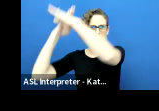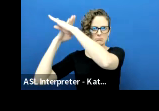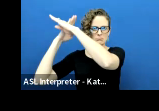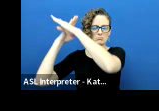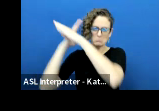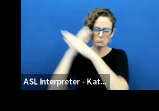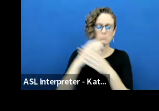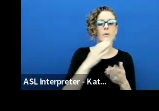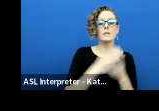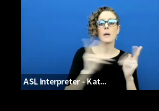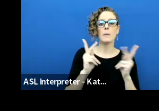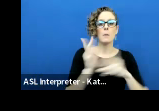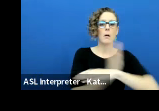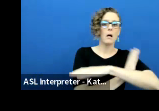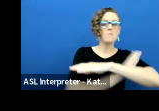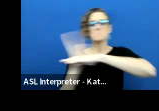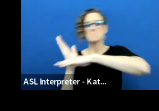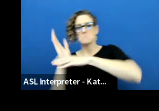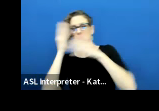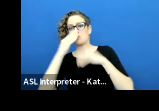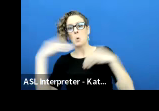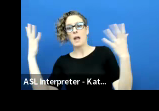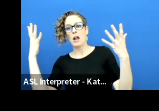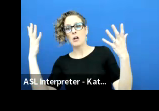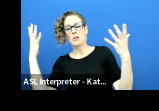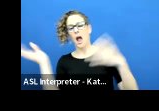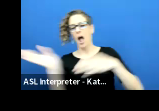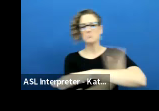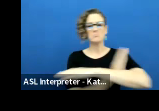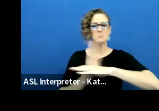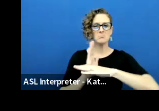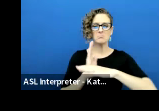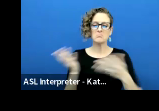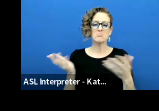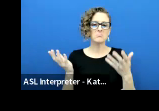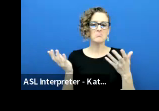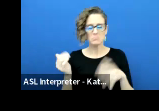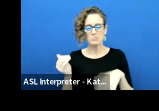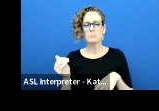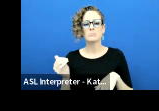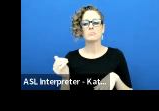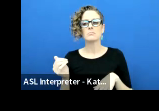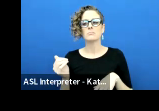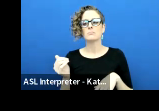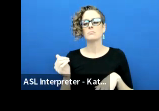really don't care it's like you know I I I'm wide open you just make sure it's secure enough that